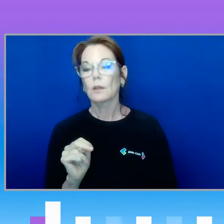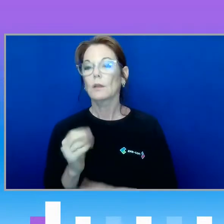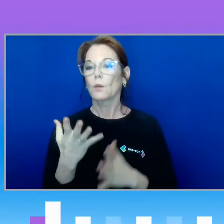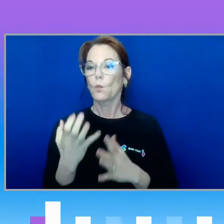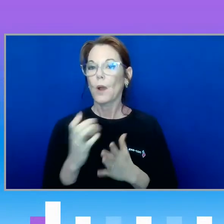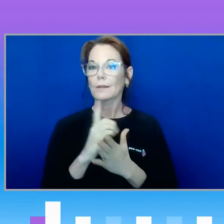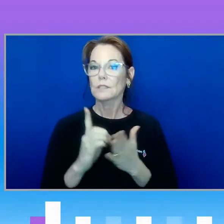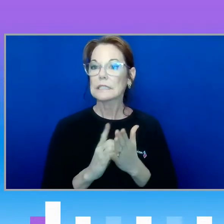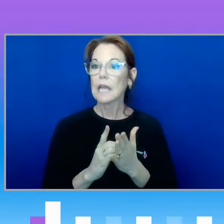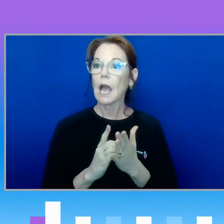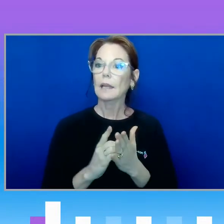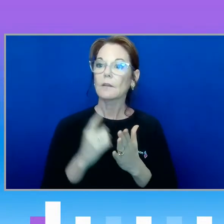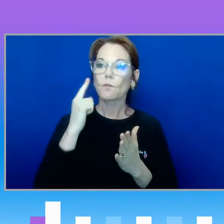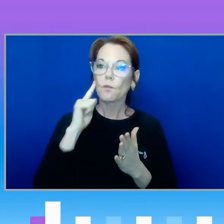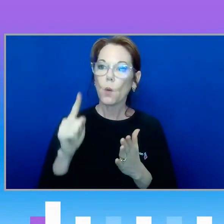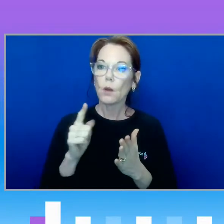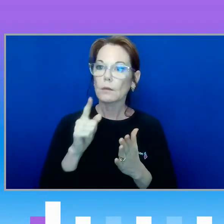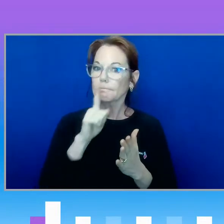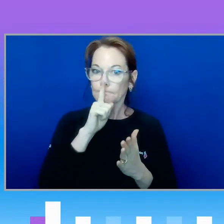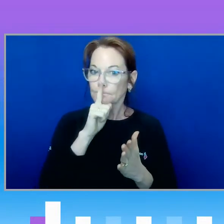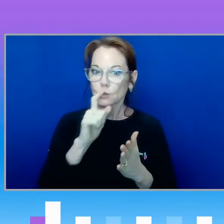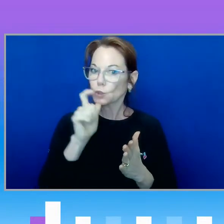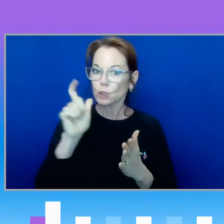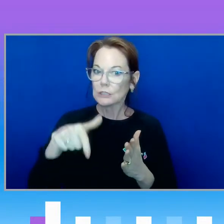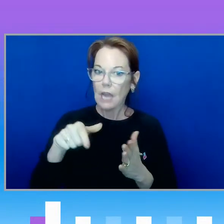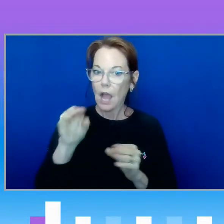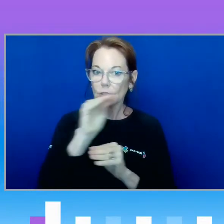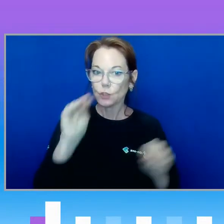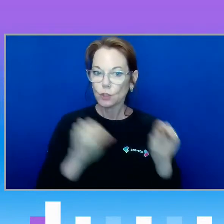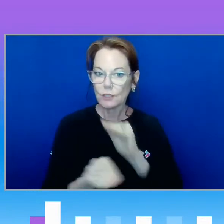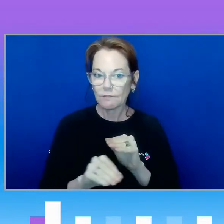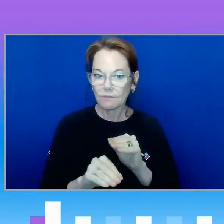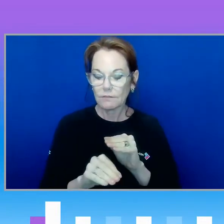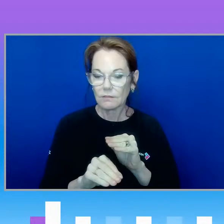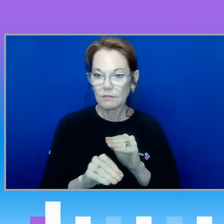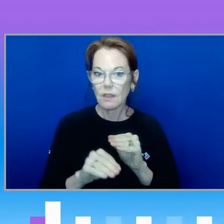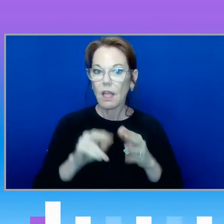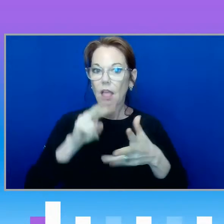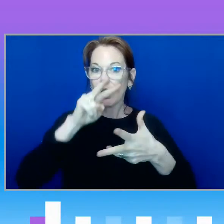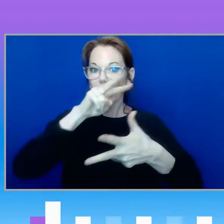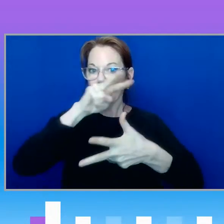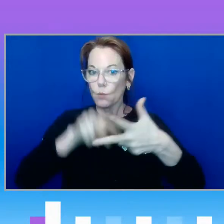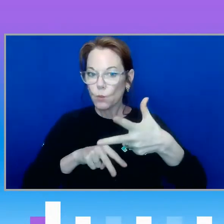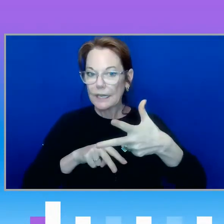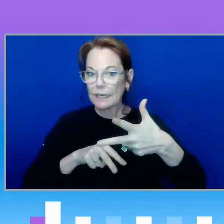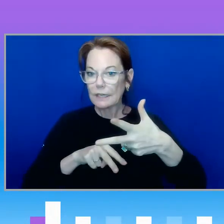familiarity, but we want to really design. To say it shouldn't shift. That reading order is the same regardless of